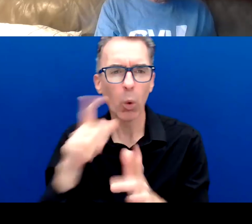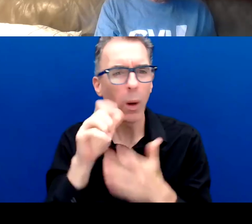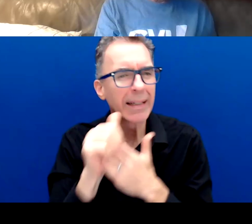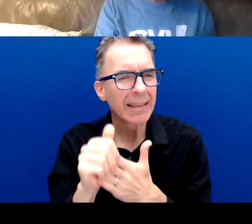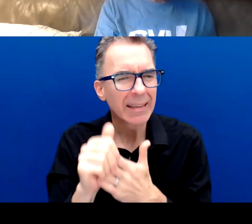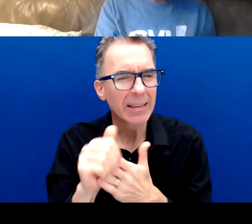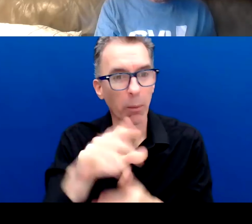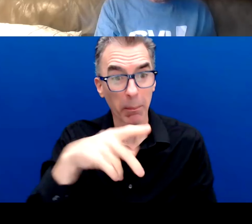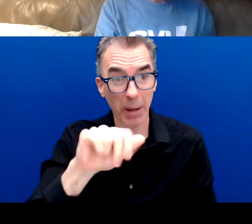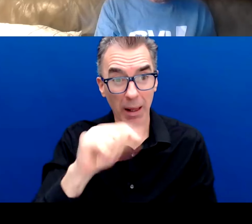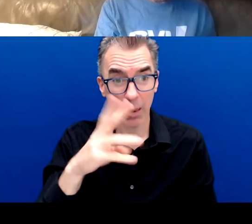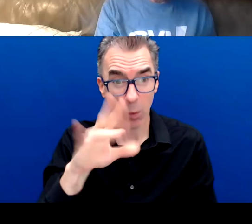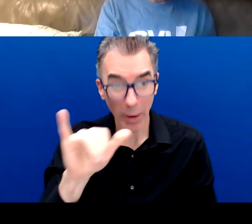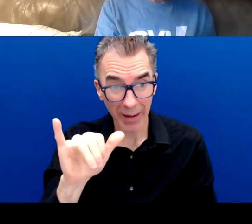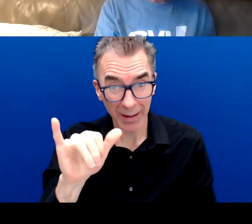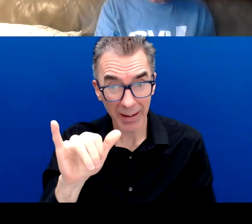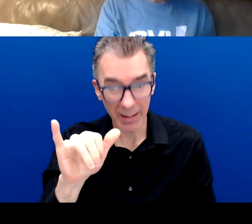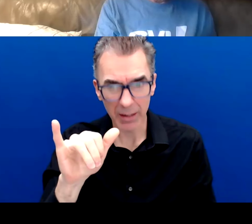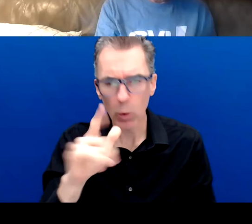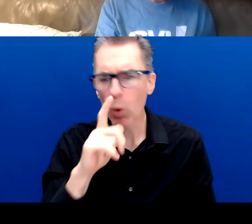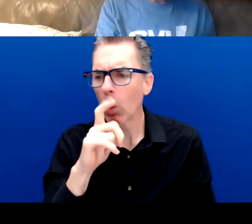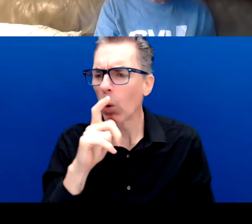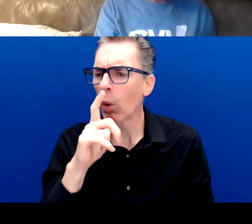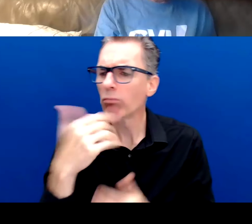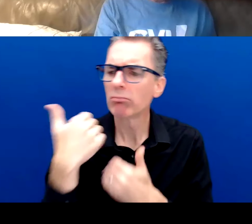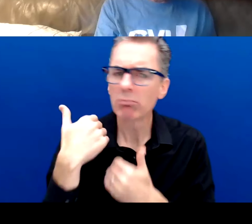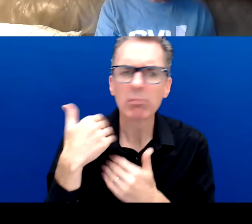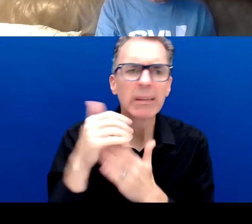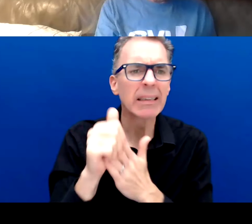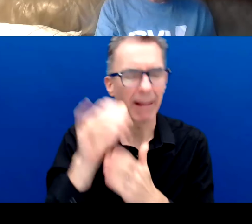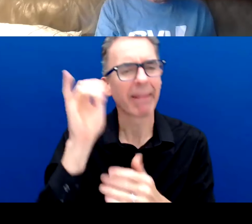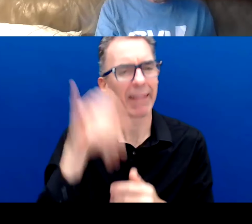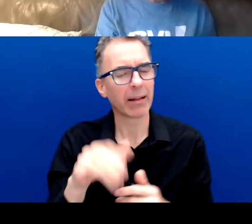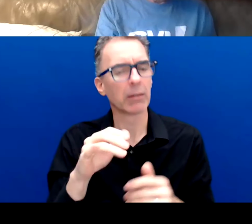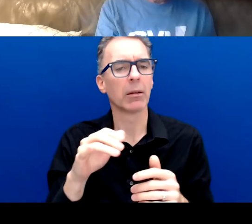You can reach out to such and such. So, communication is key with, Early Alert.